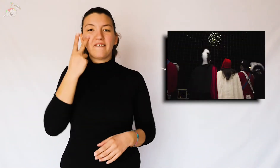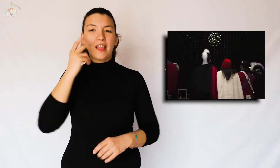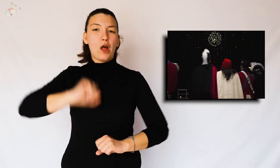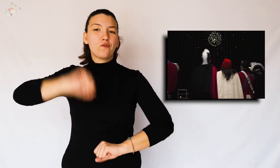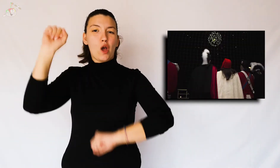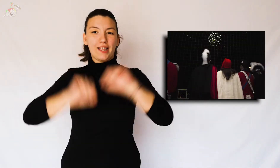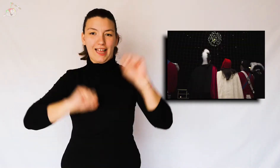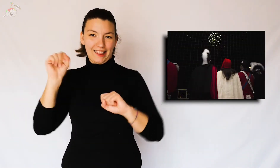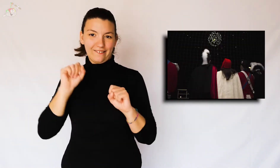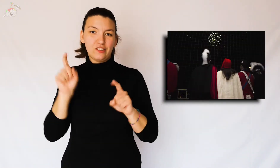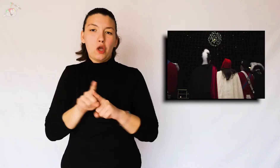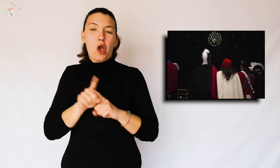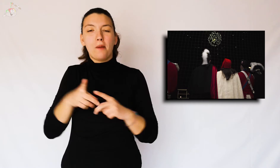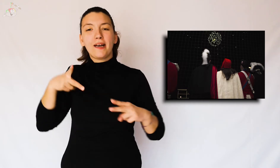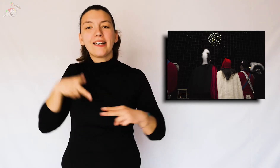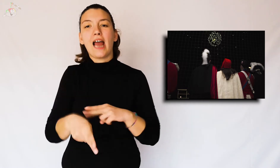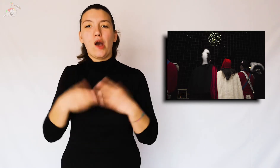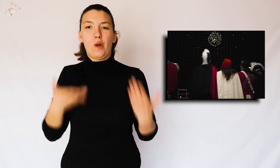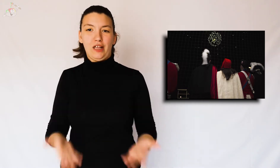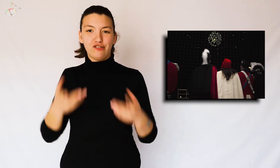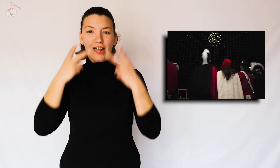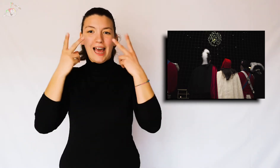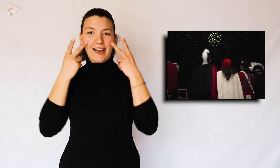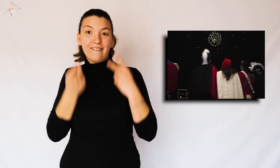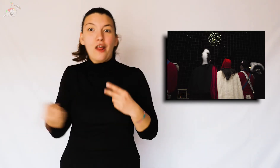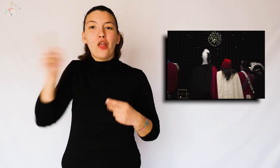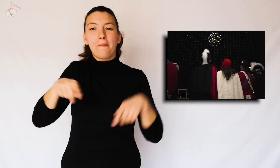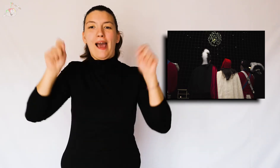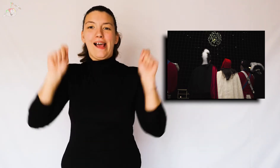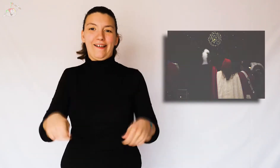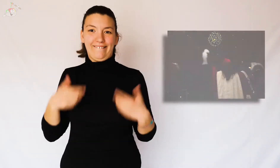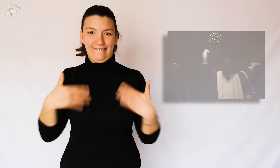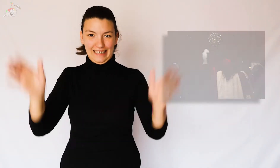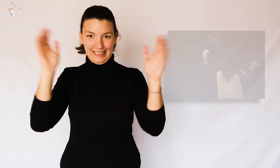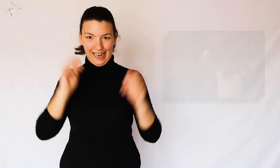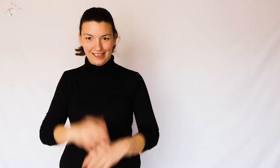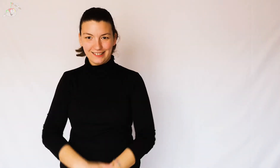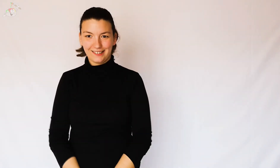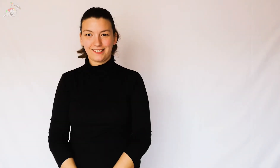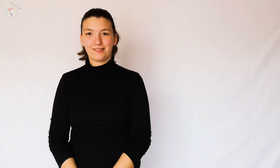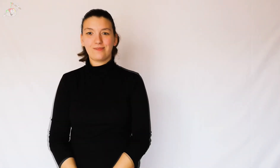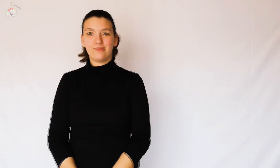and attends the fireworks as the inauguration of the Carnival which begins the next day.